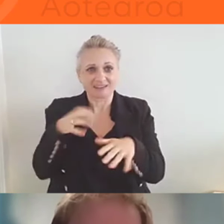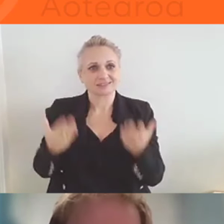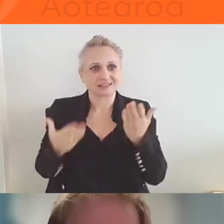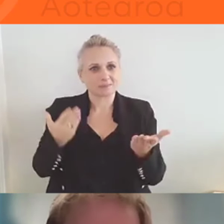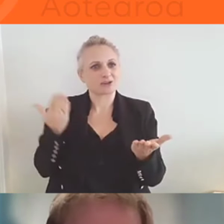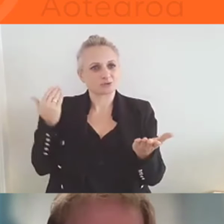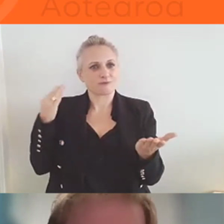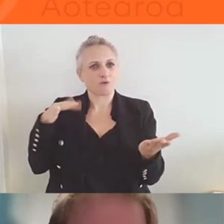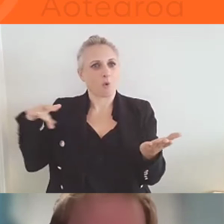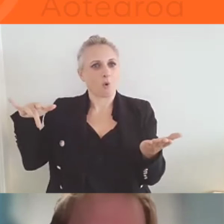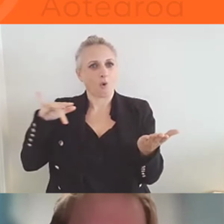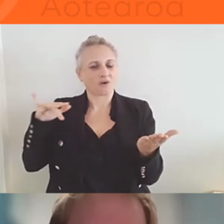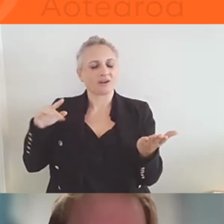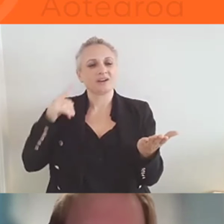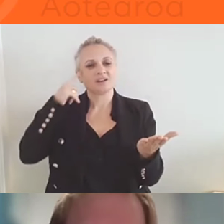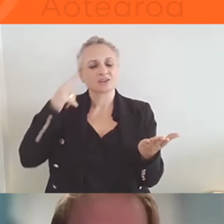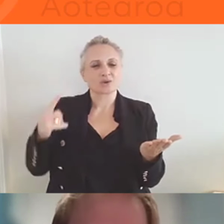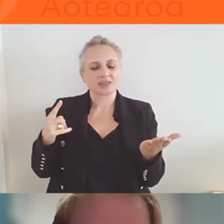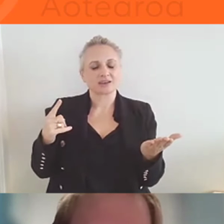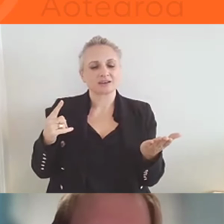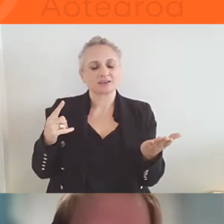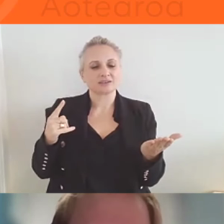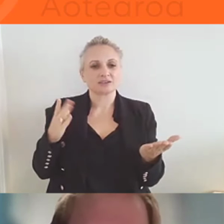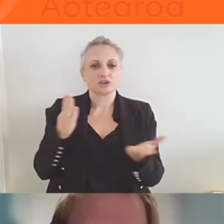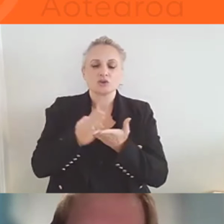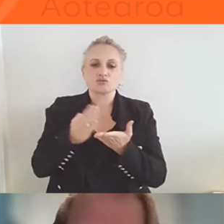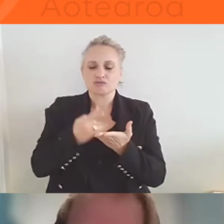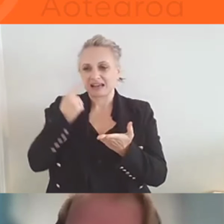many people as possible. In terms of customisation, that's very much